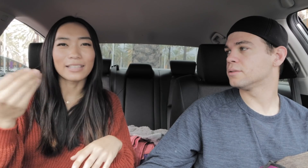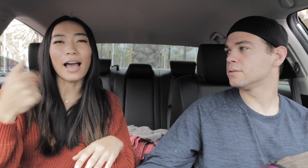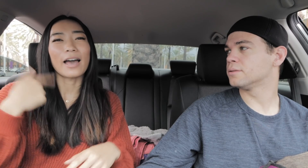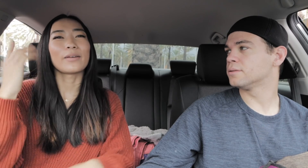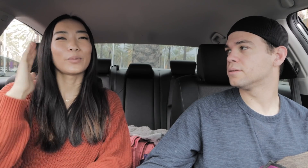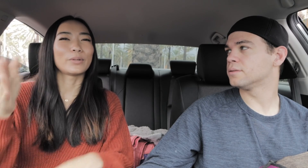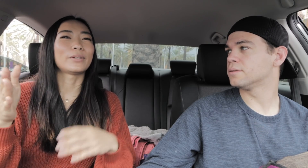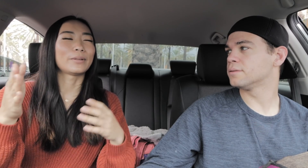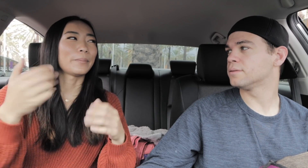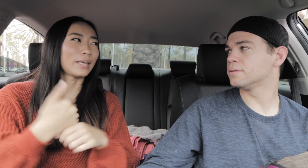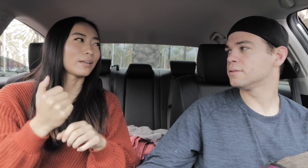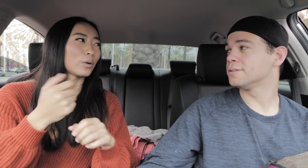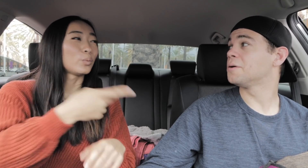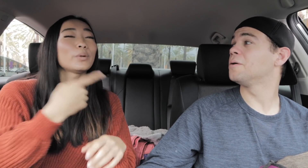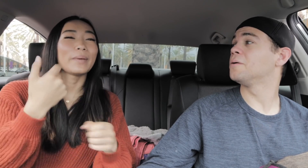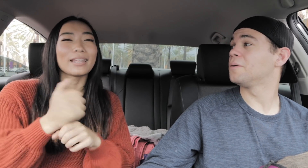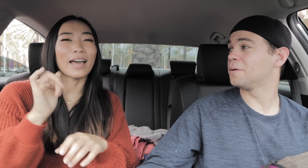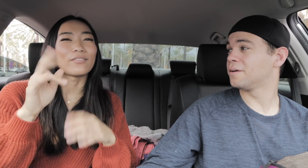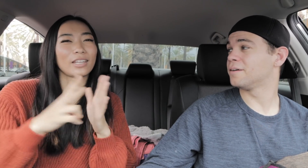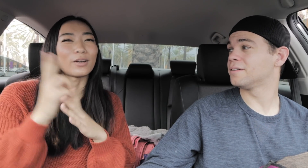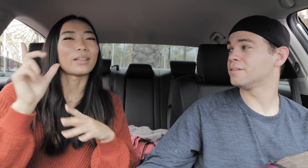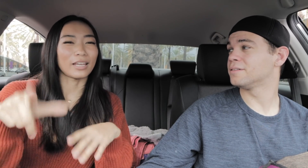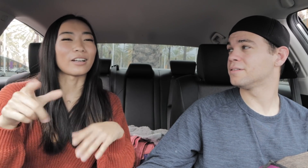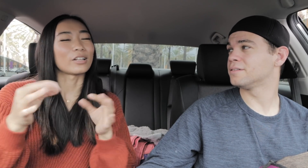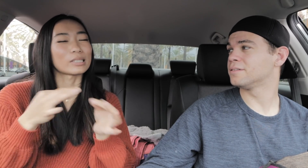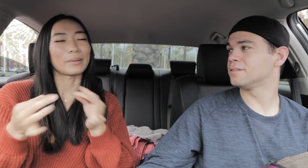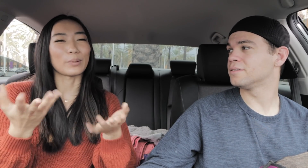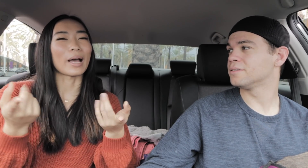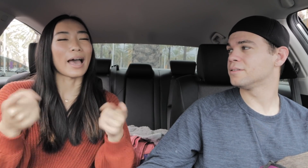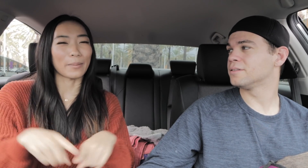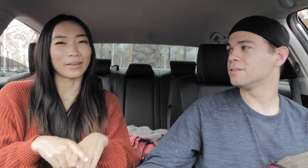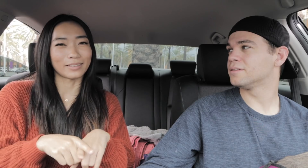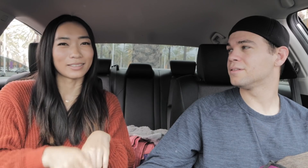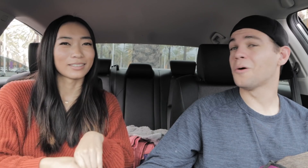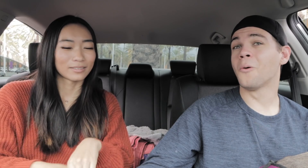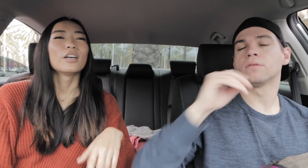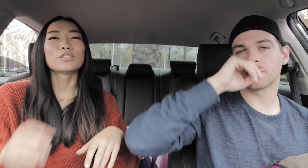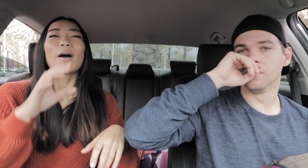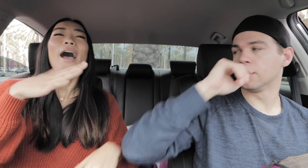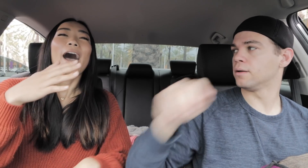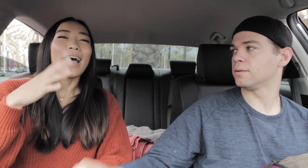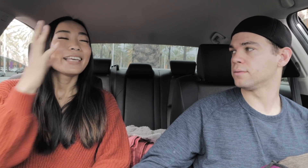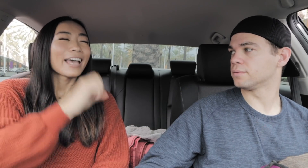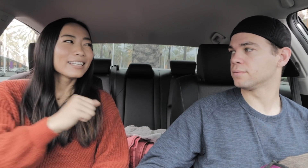and I will make, we'll make that video later and I'll explain what happened so I guess